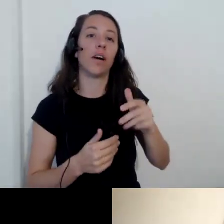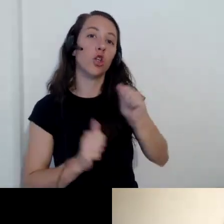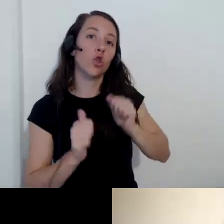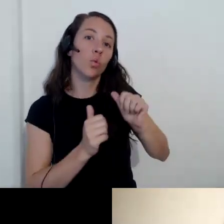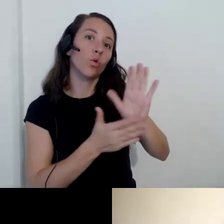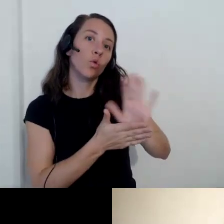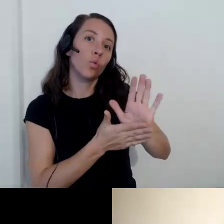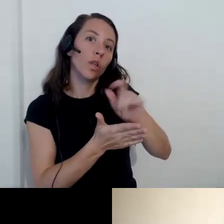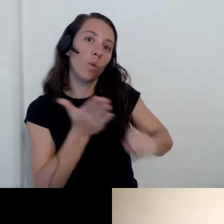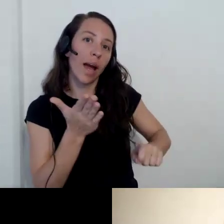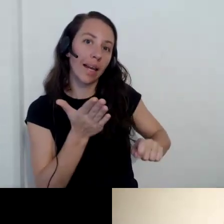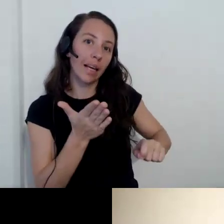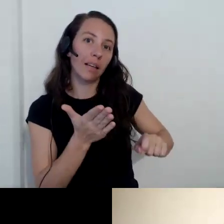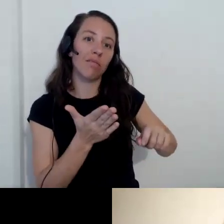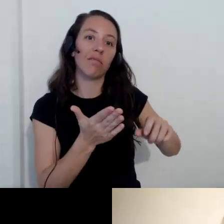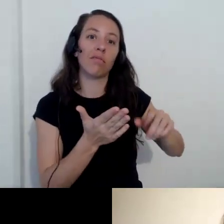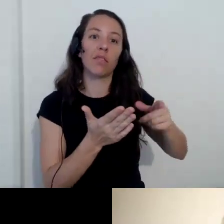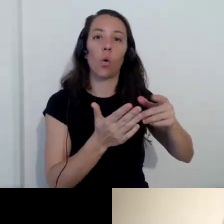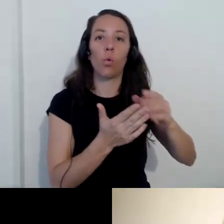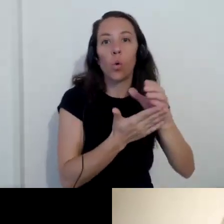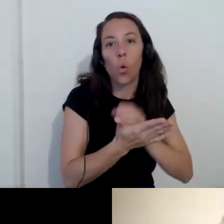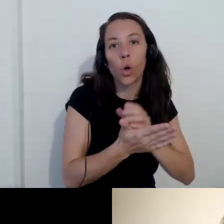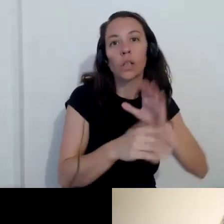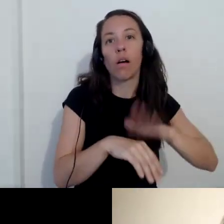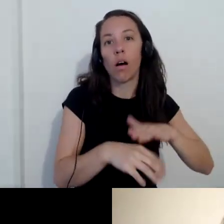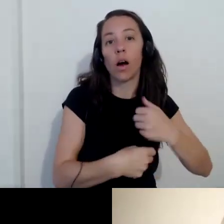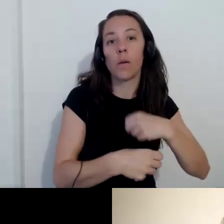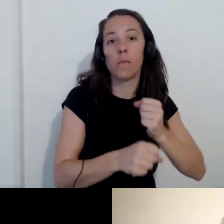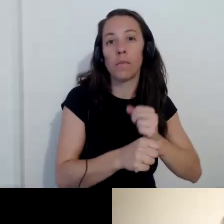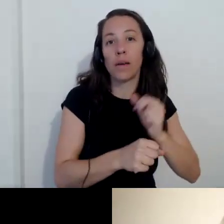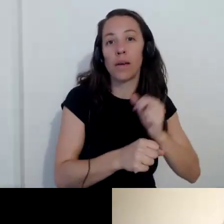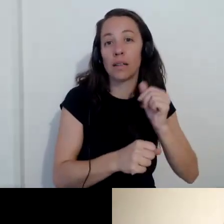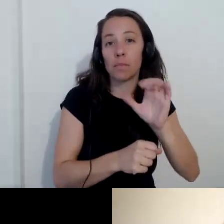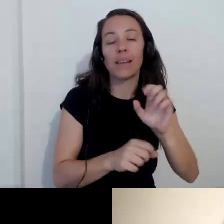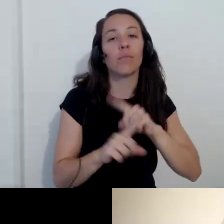specific to publishes our books just yet. We would absolutely love to. I should have mentioned,